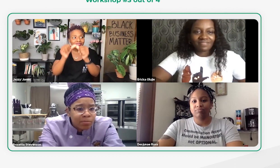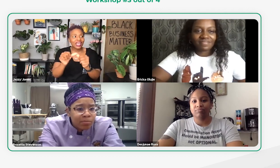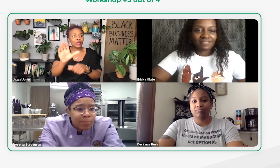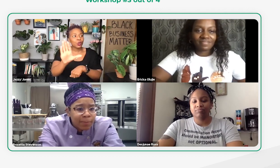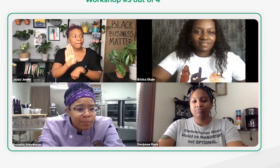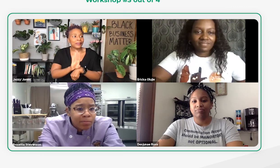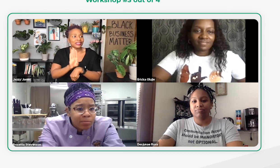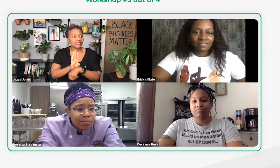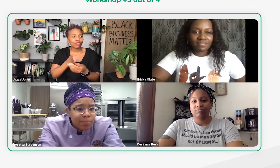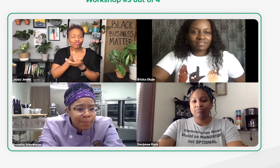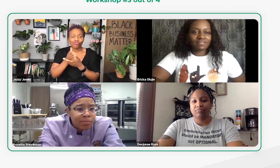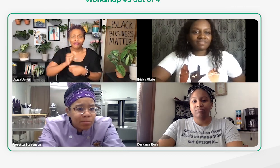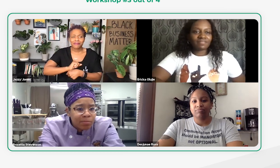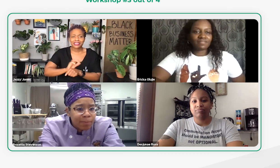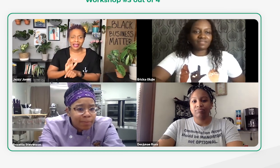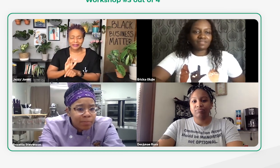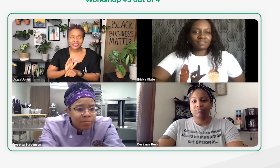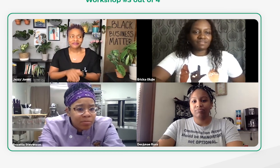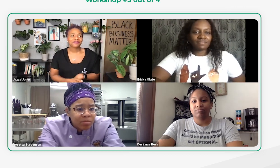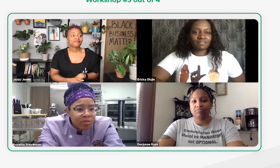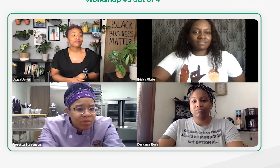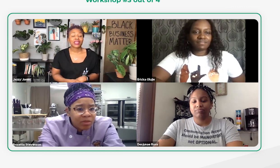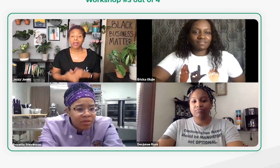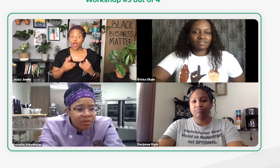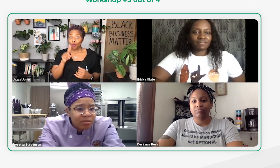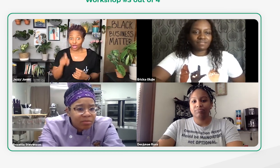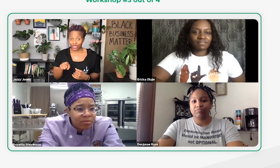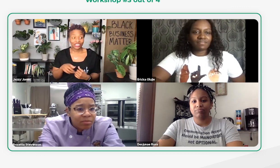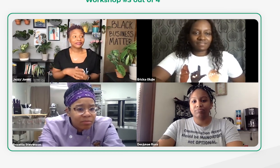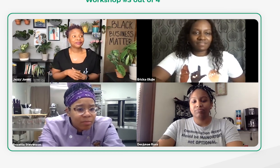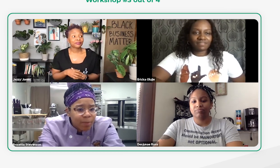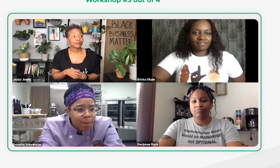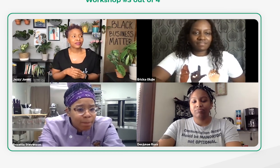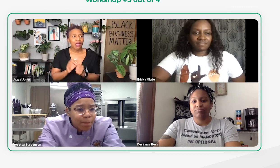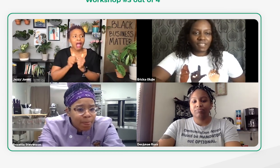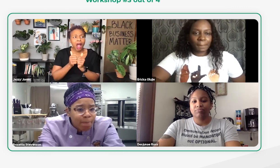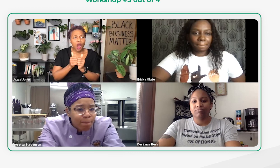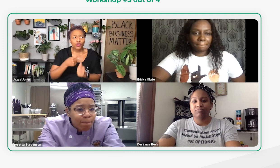about your entrepreneurship and how you're going through your journey business. The question is: